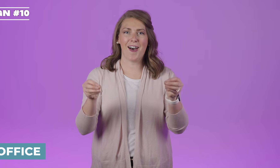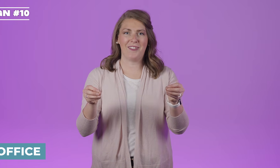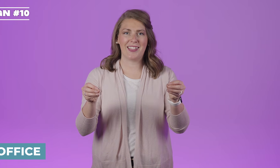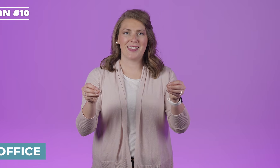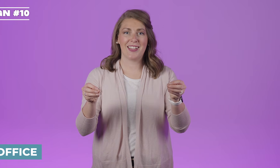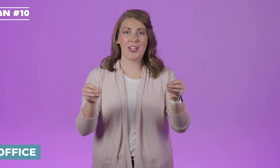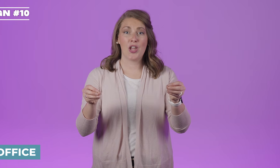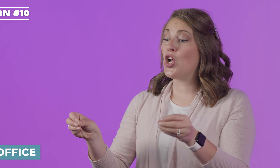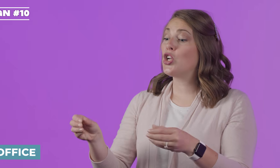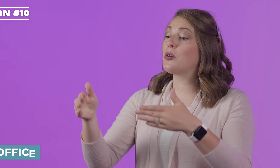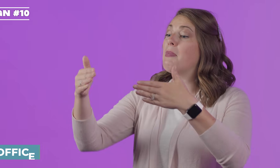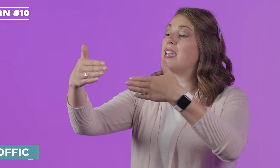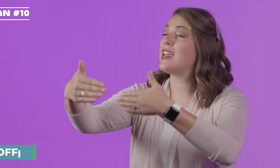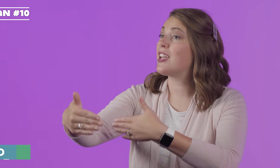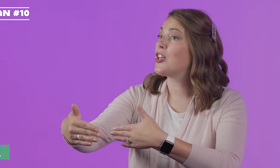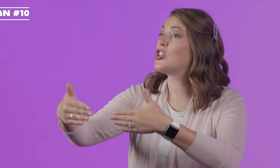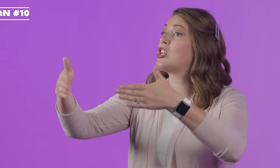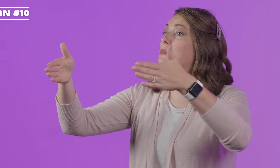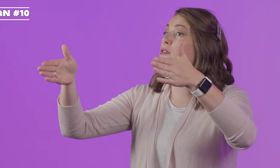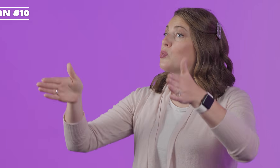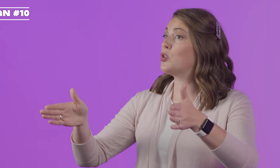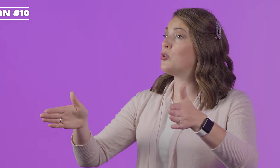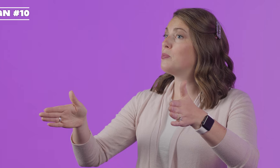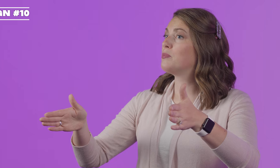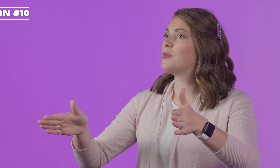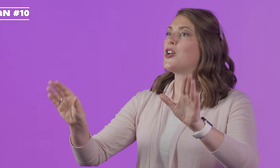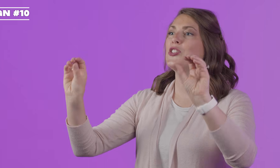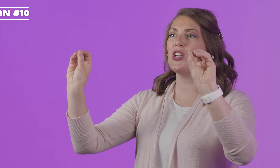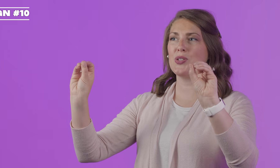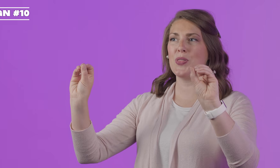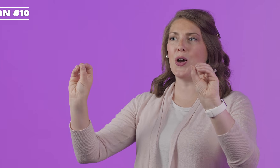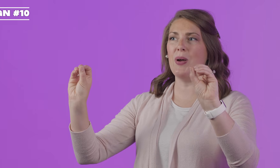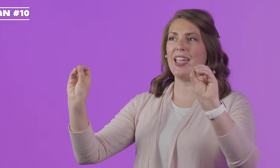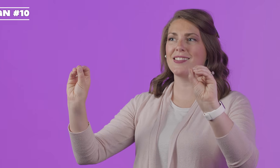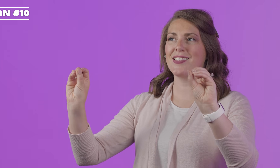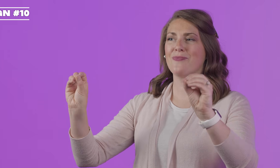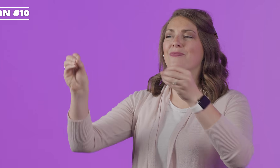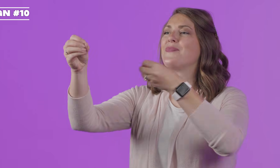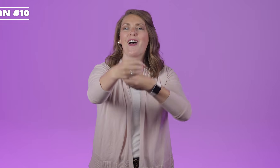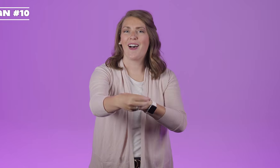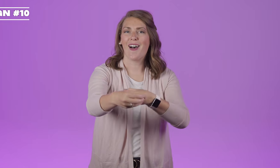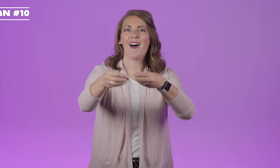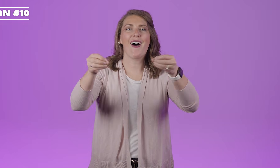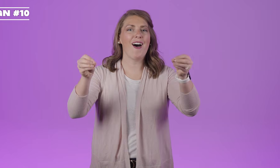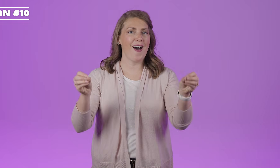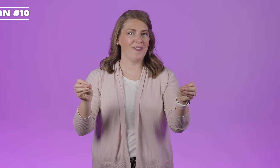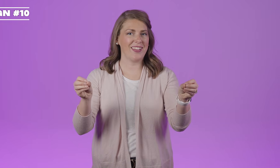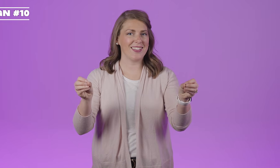office, you're making the shape of a room just with O hands, office.